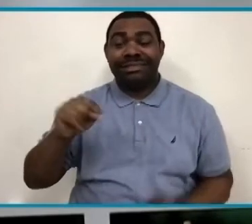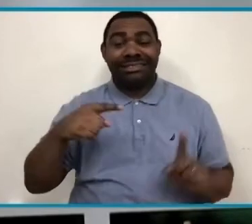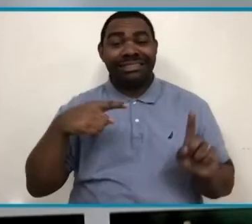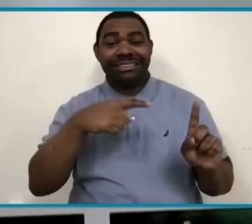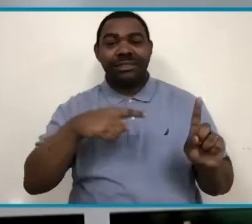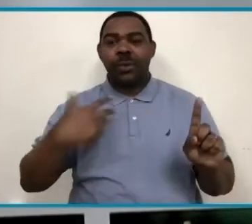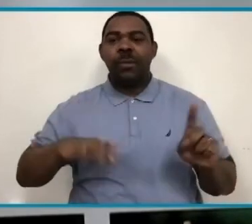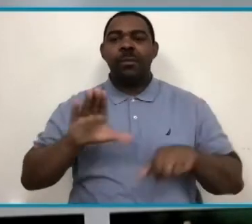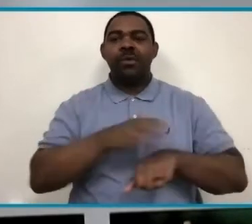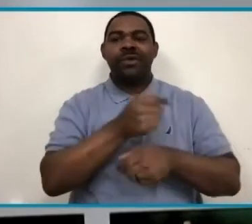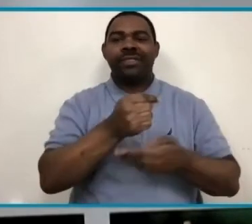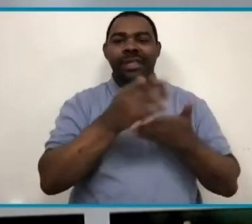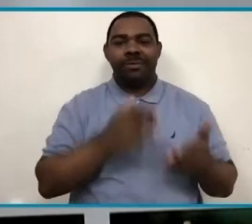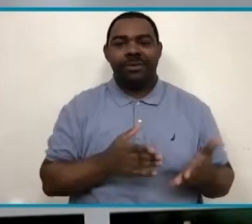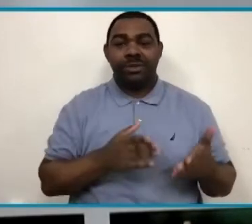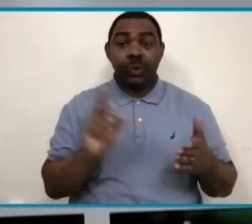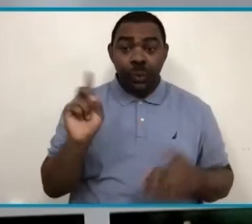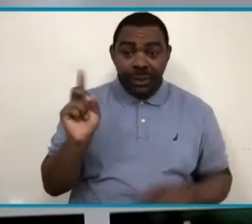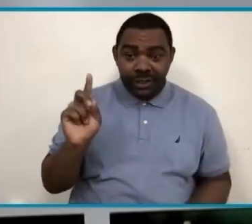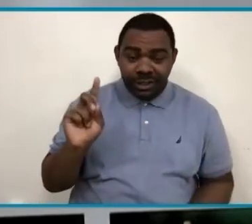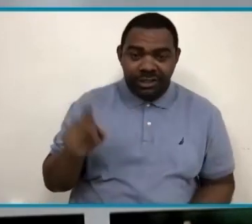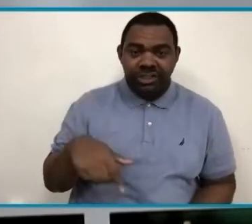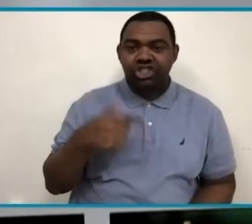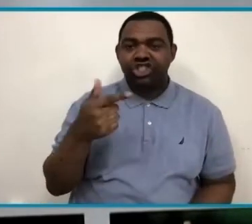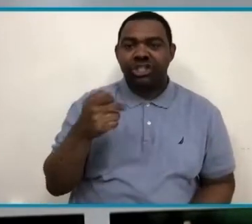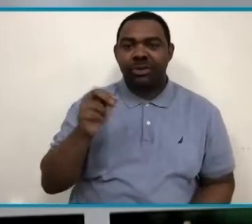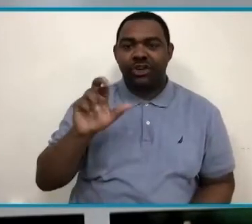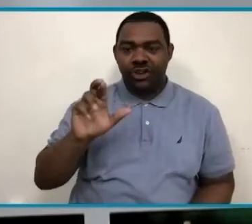at Joint Base Elmendorf-Richardson (JBER) in Alaska.